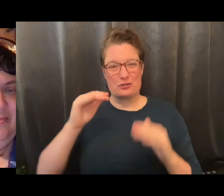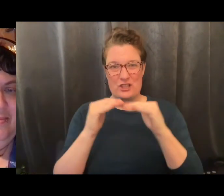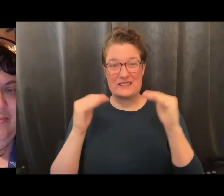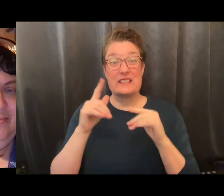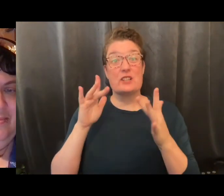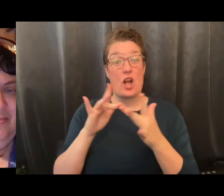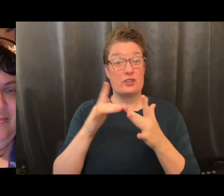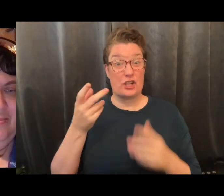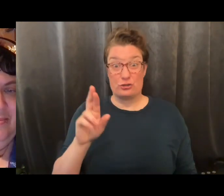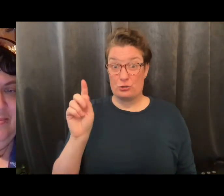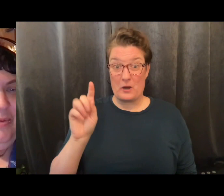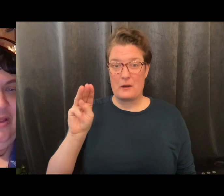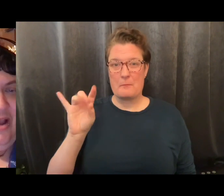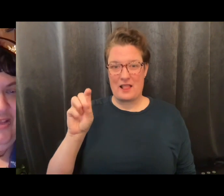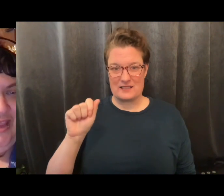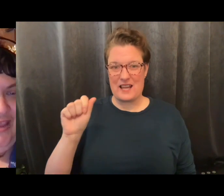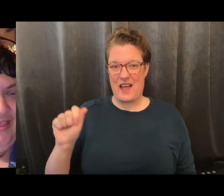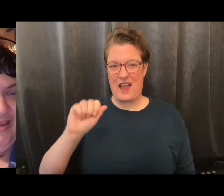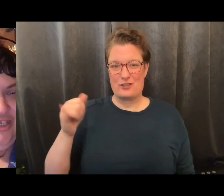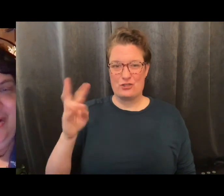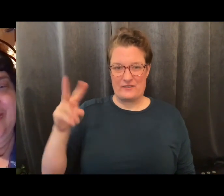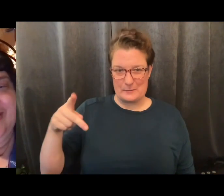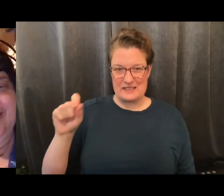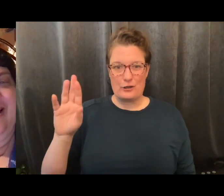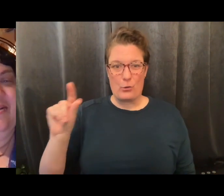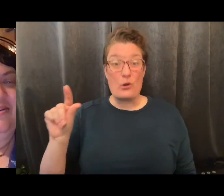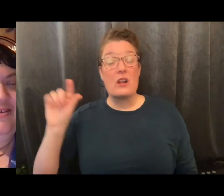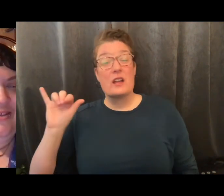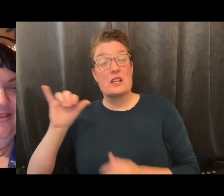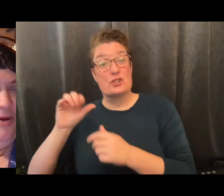Nomy: we'll put a longer link in the show notes as well. Rebekah: Okay. Okay, great. Nomy: To learn more about her work. Rebekah: Okay, great.